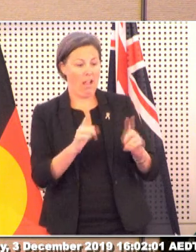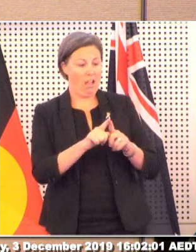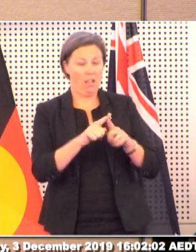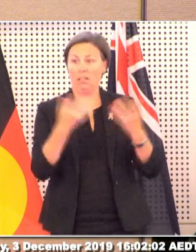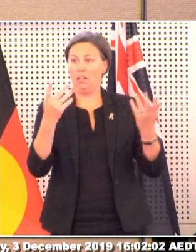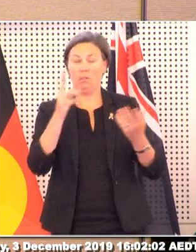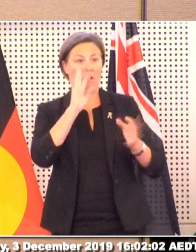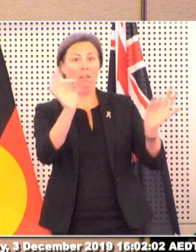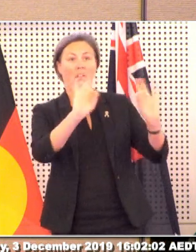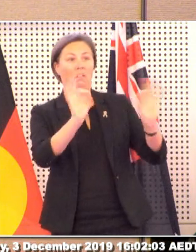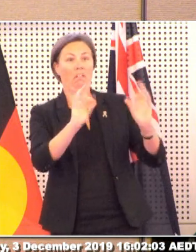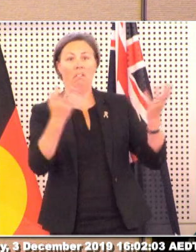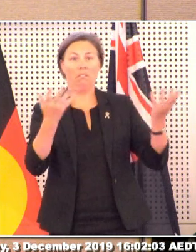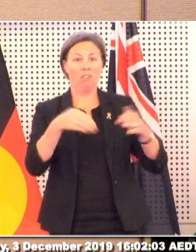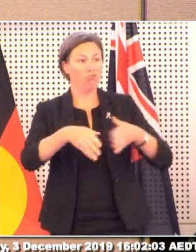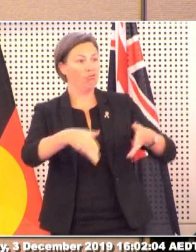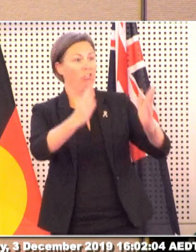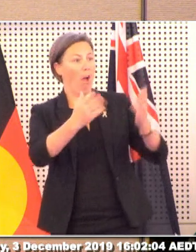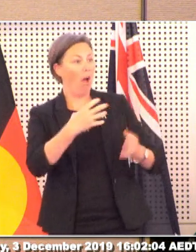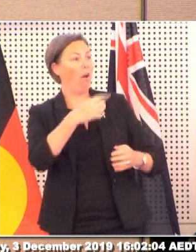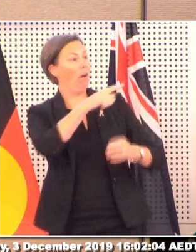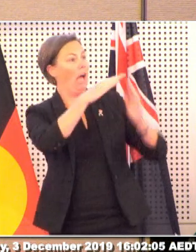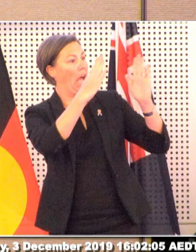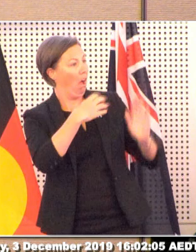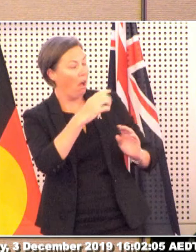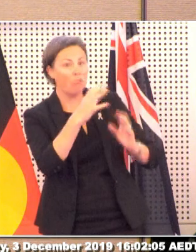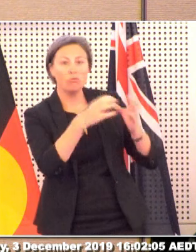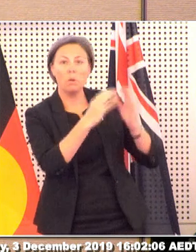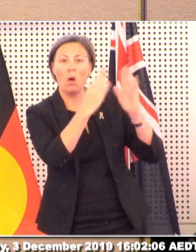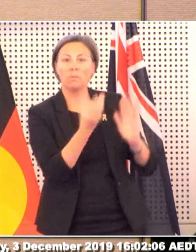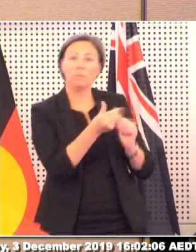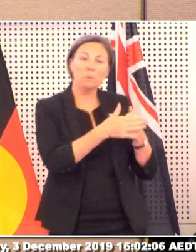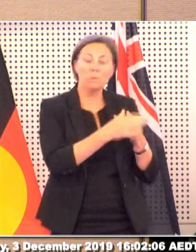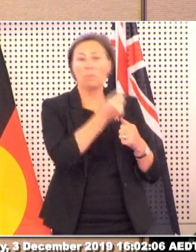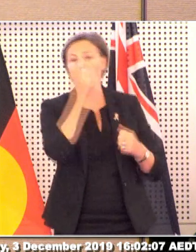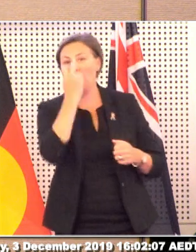Some are very old, some are a lot newer. My – one of the things I bring up, though, is the maintenance and the issue of